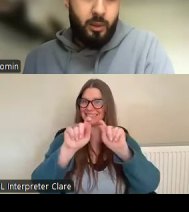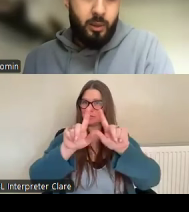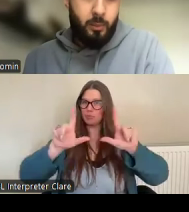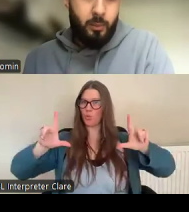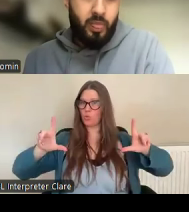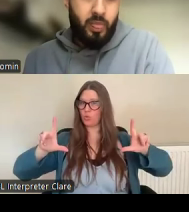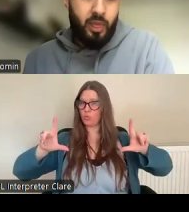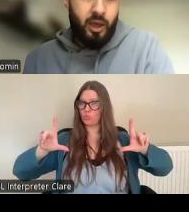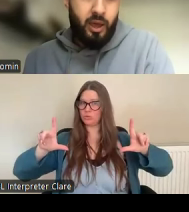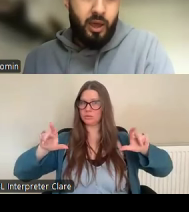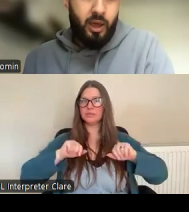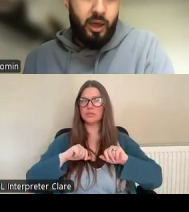We are going to click new campaign.